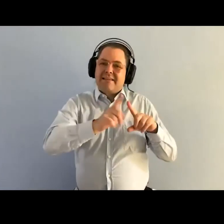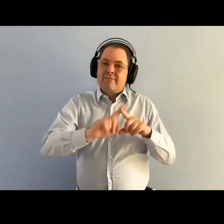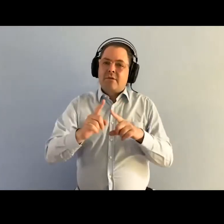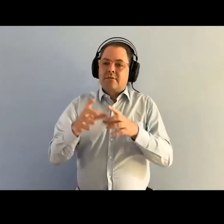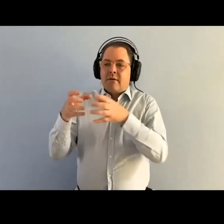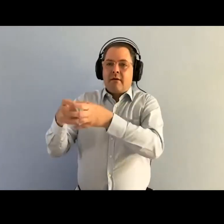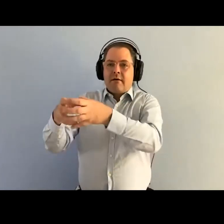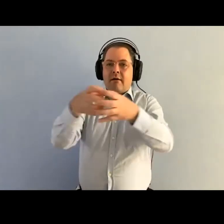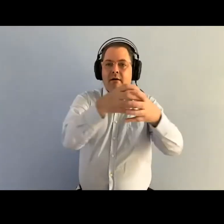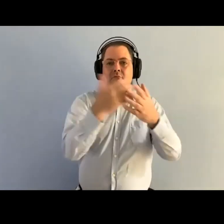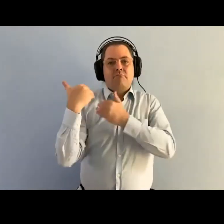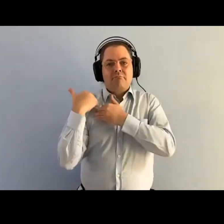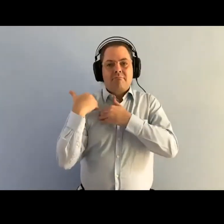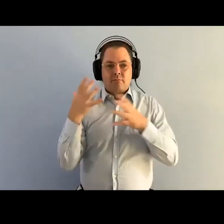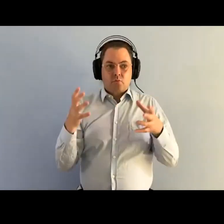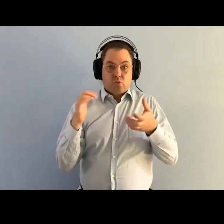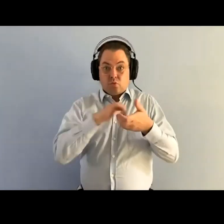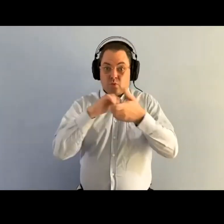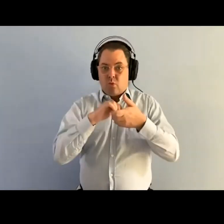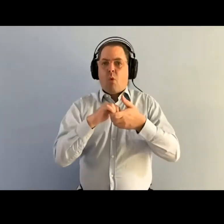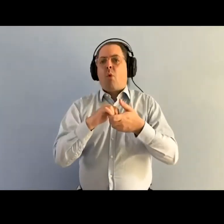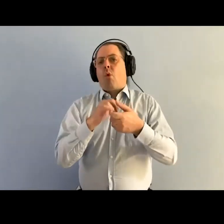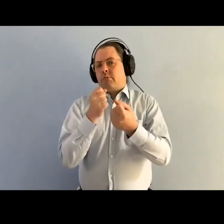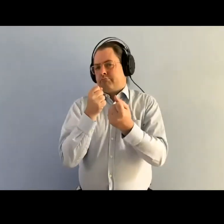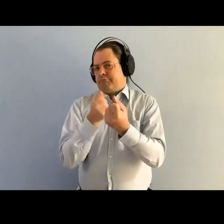that multisector cooperation was very much important. And virtual learning